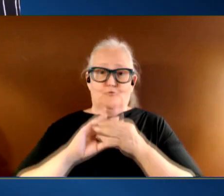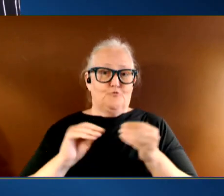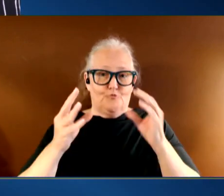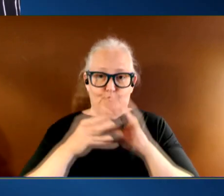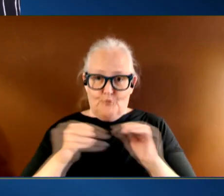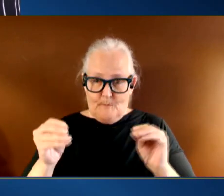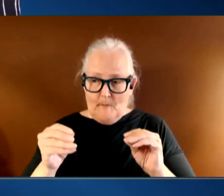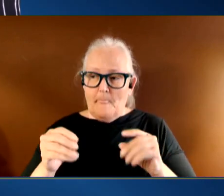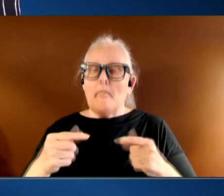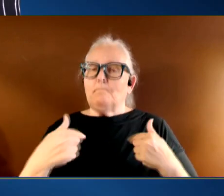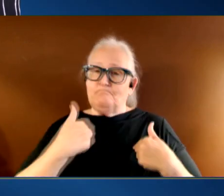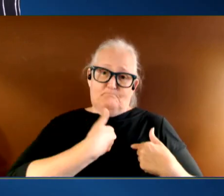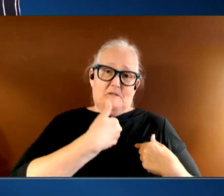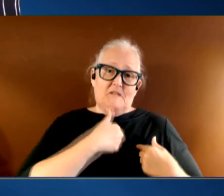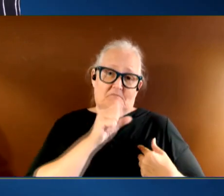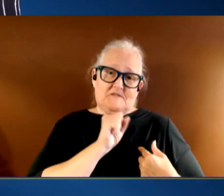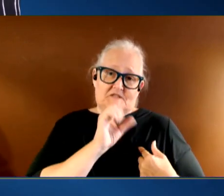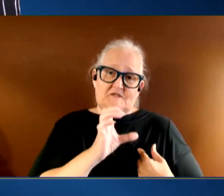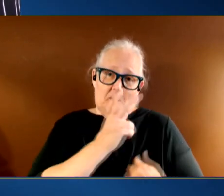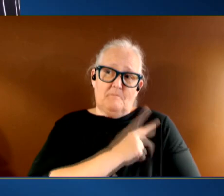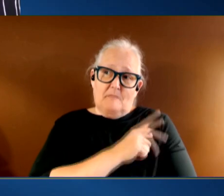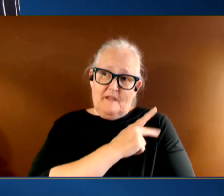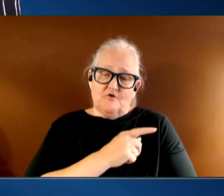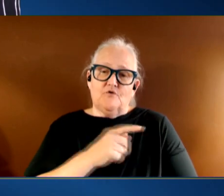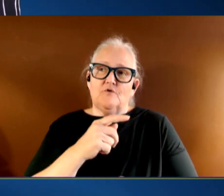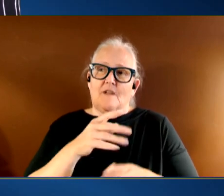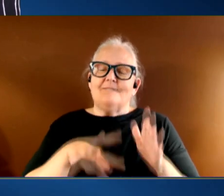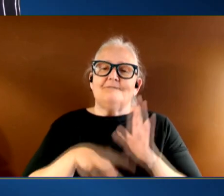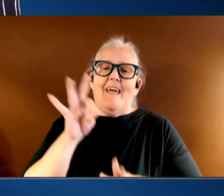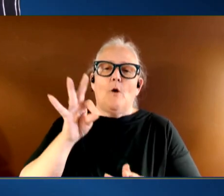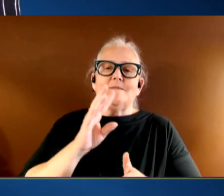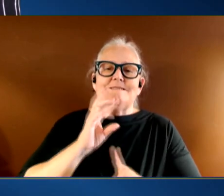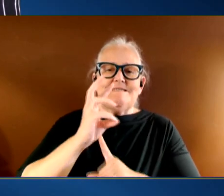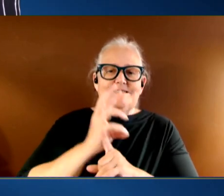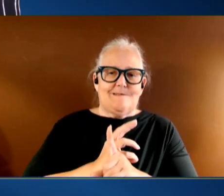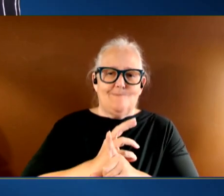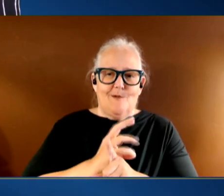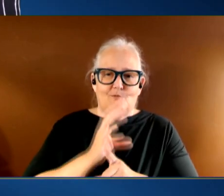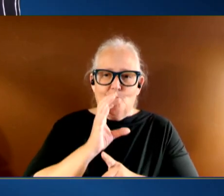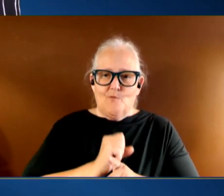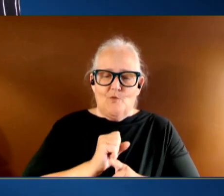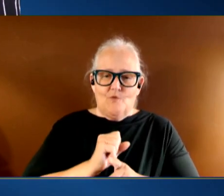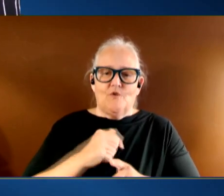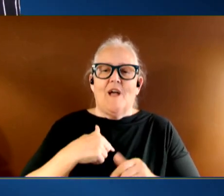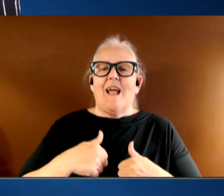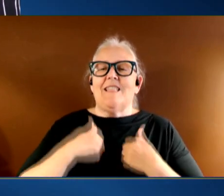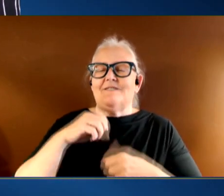patient, I was diagnosed at six months. I live in Williamsport, Pennsylvania. I don't know if